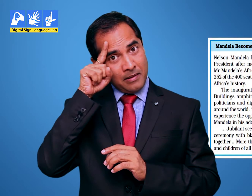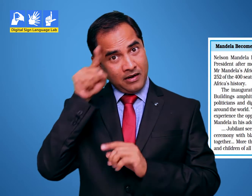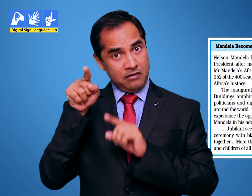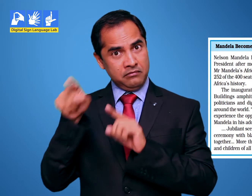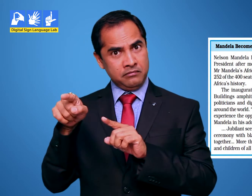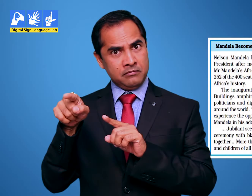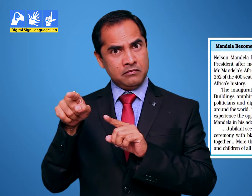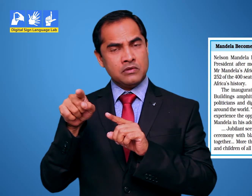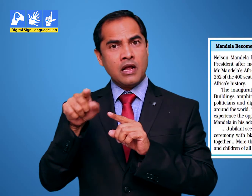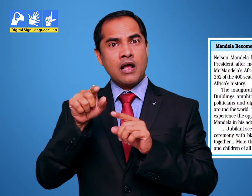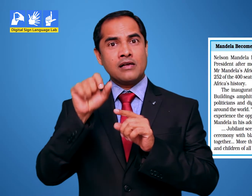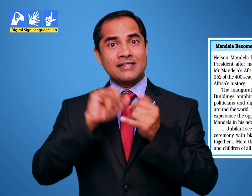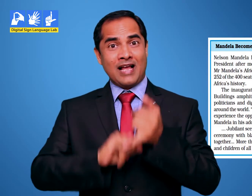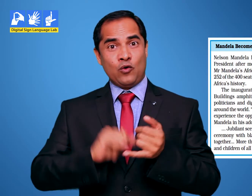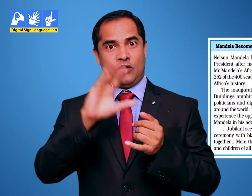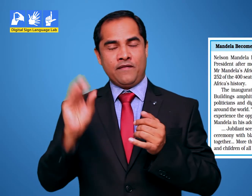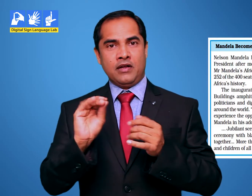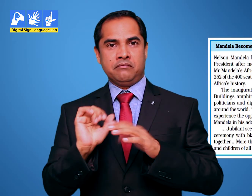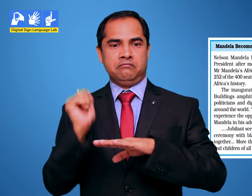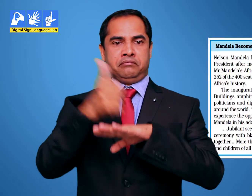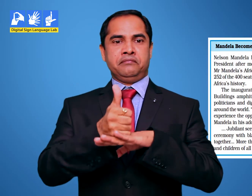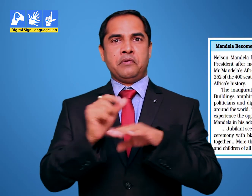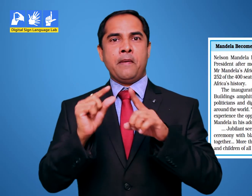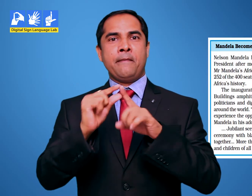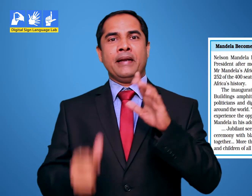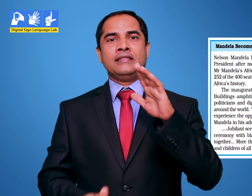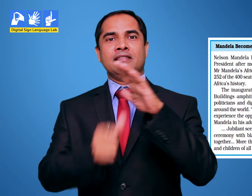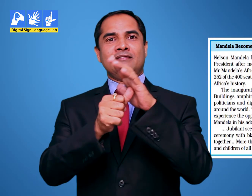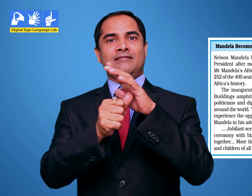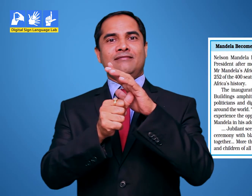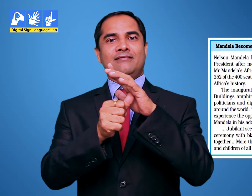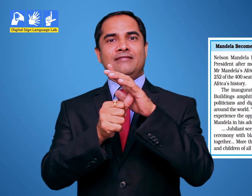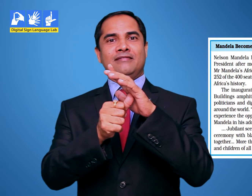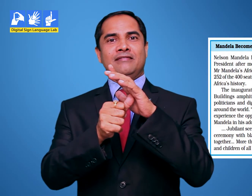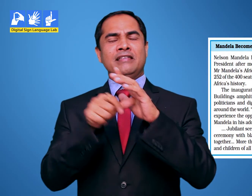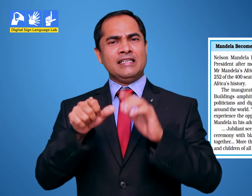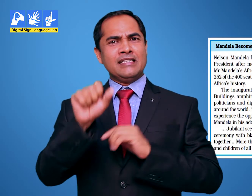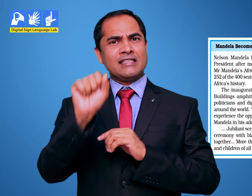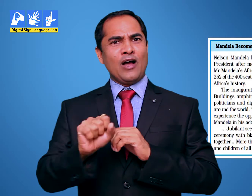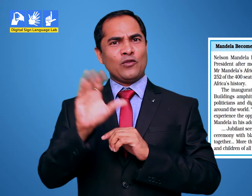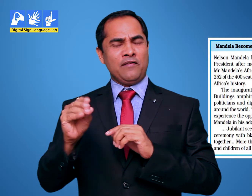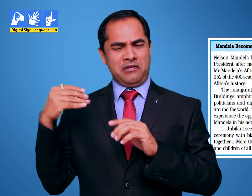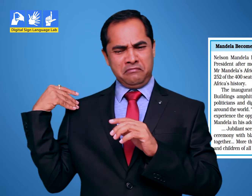said Nelson Mandela has become South Africa's first black president after